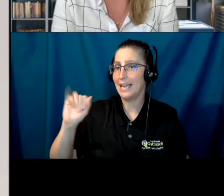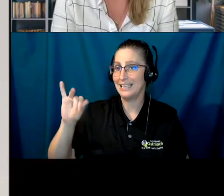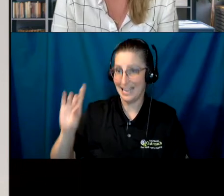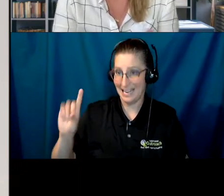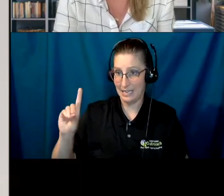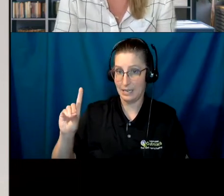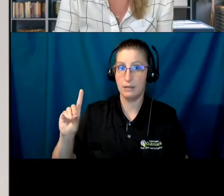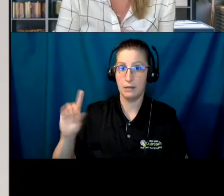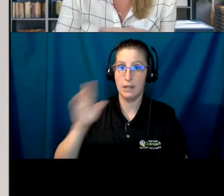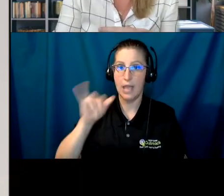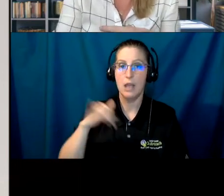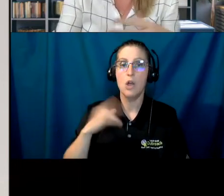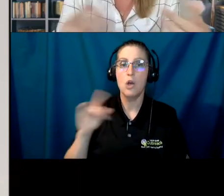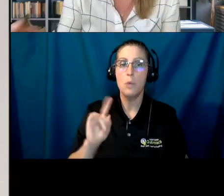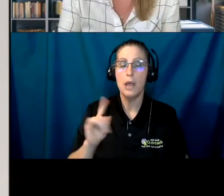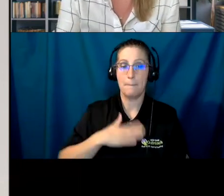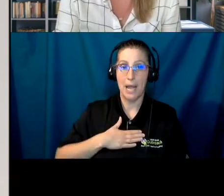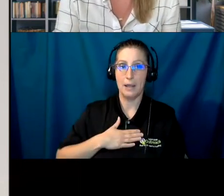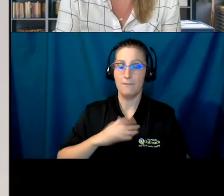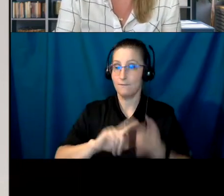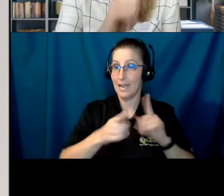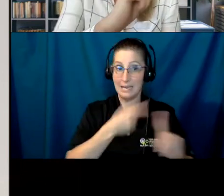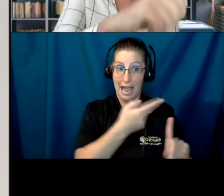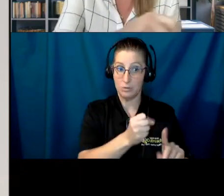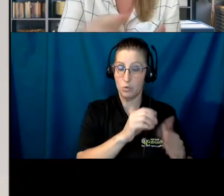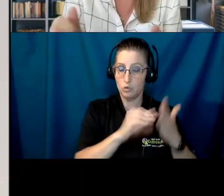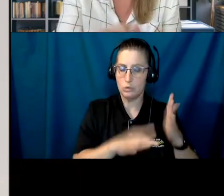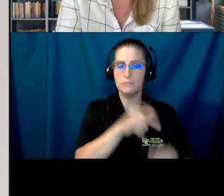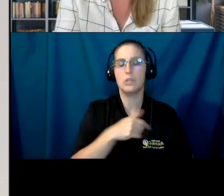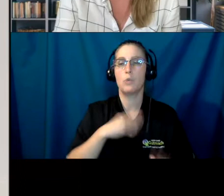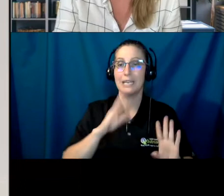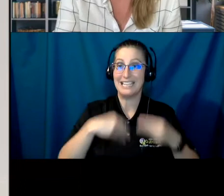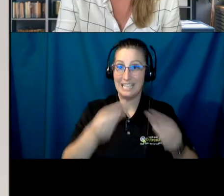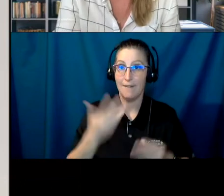students where she would have them she would give five of them different injuries, and